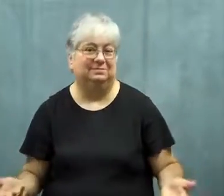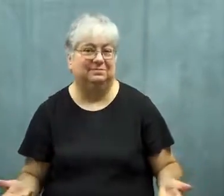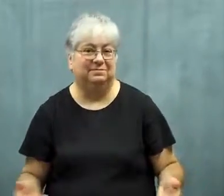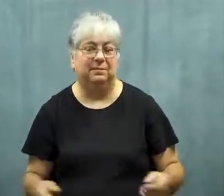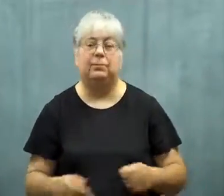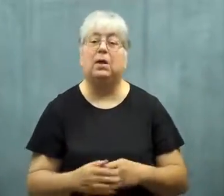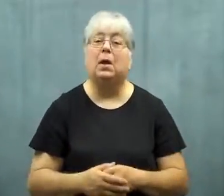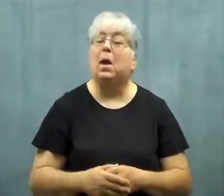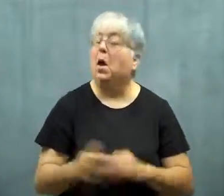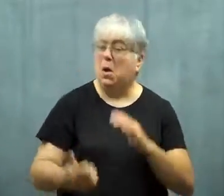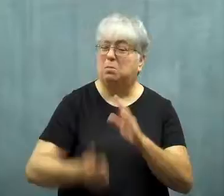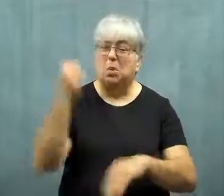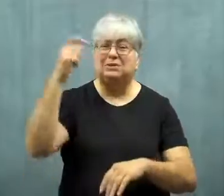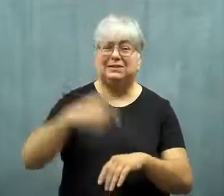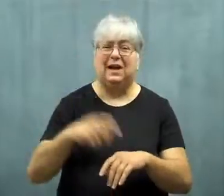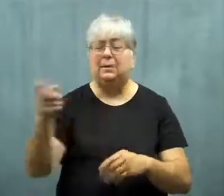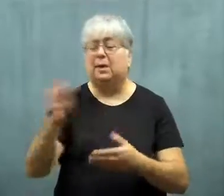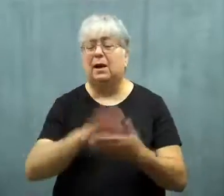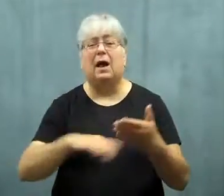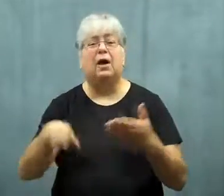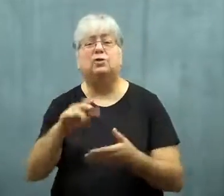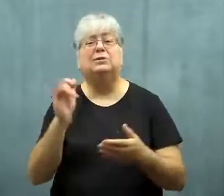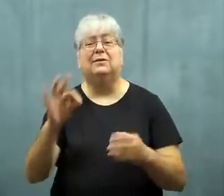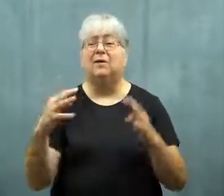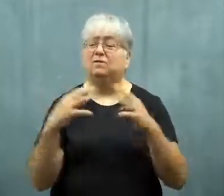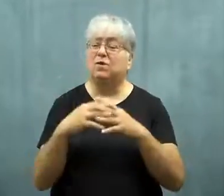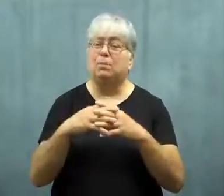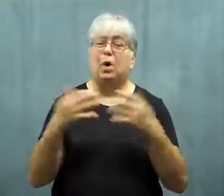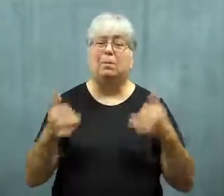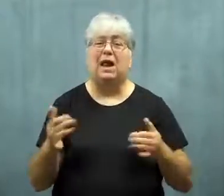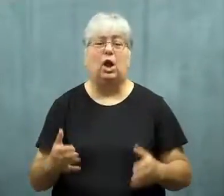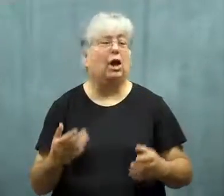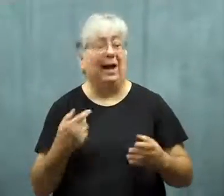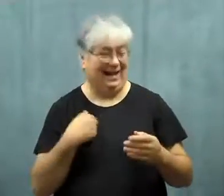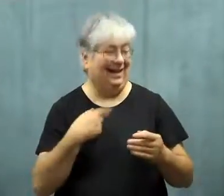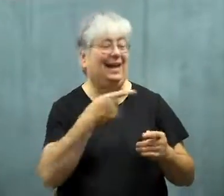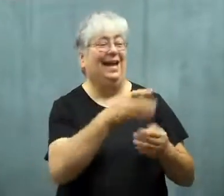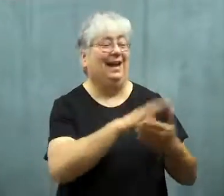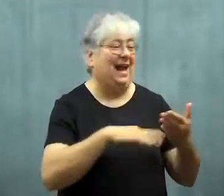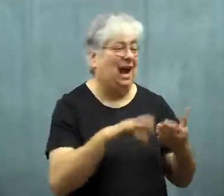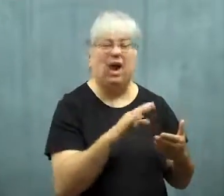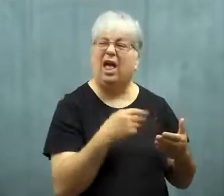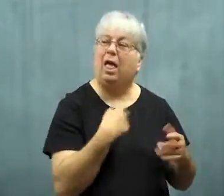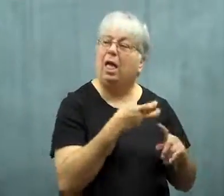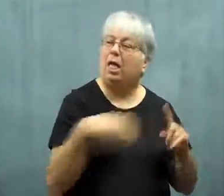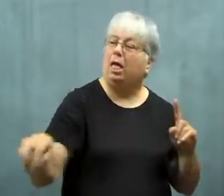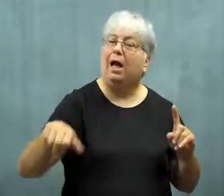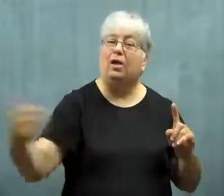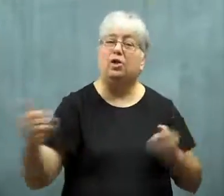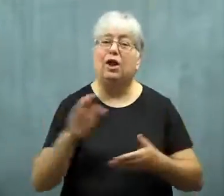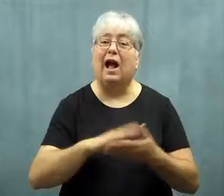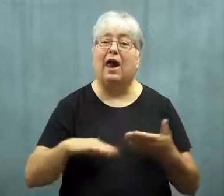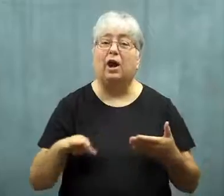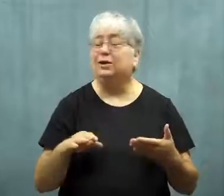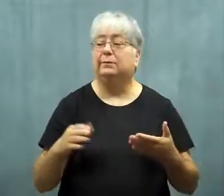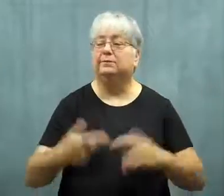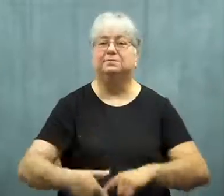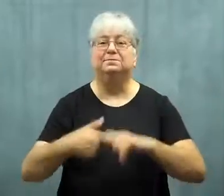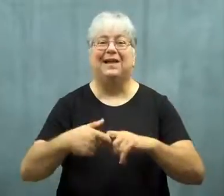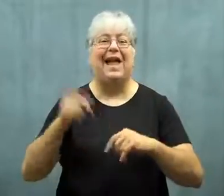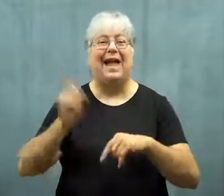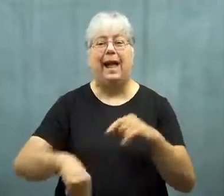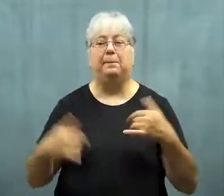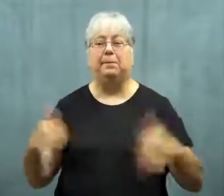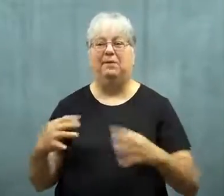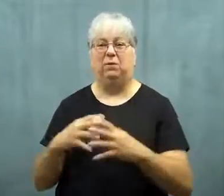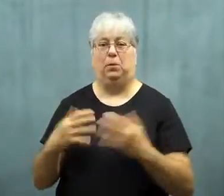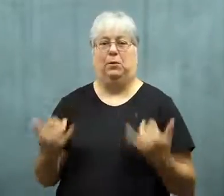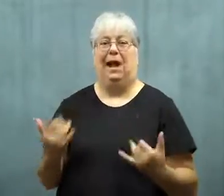Usually, when a football player decides to switch colleges,